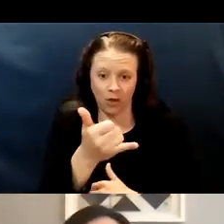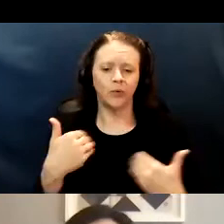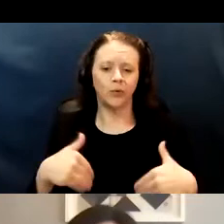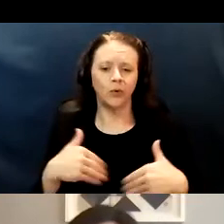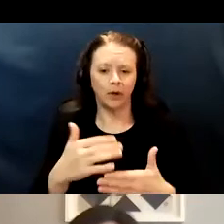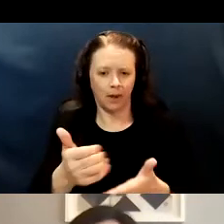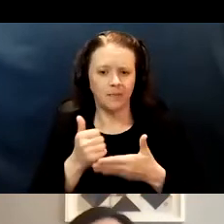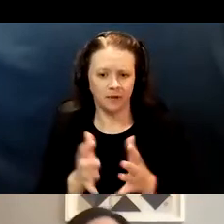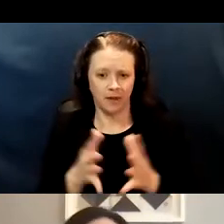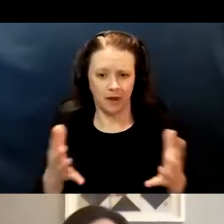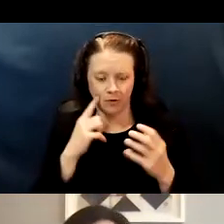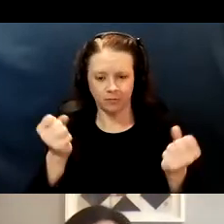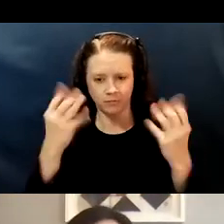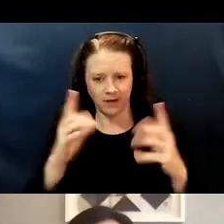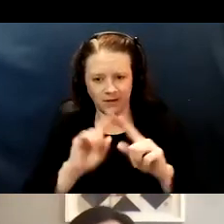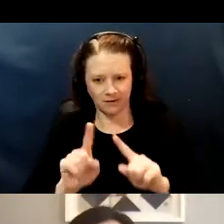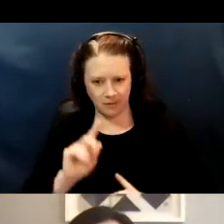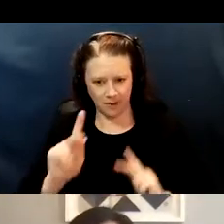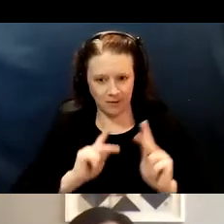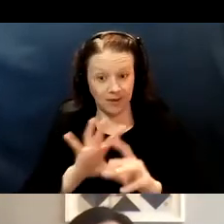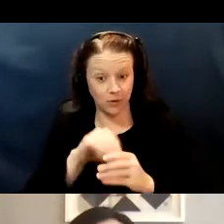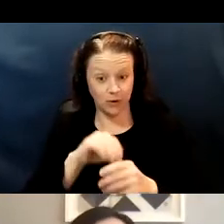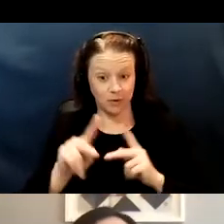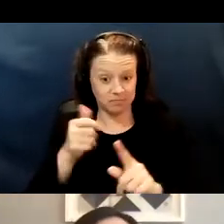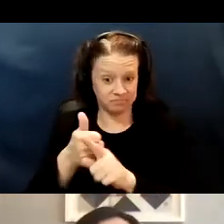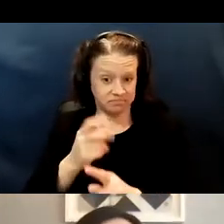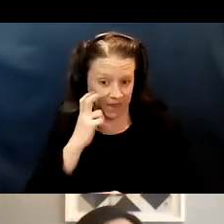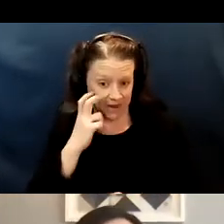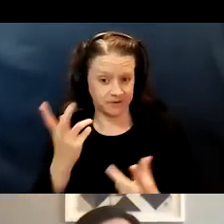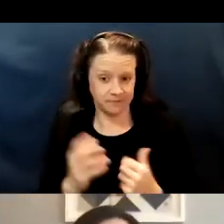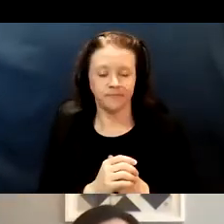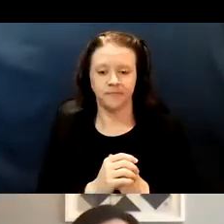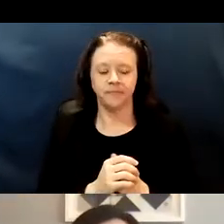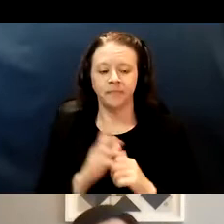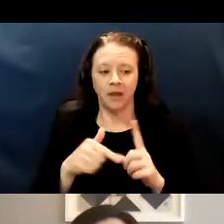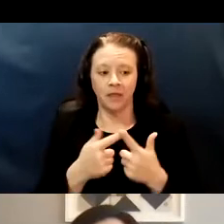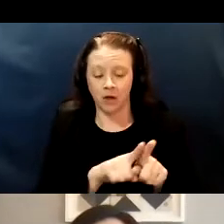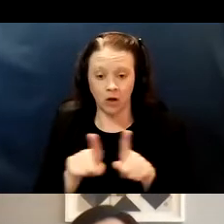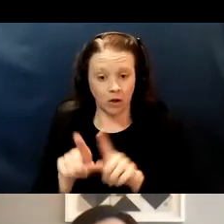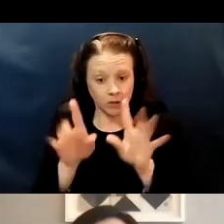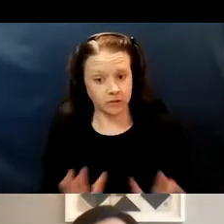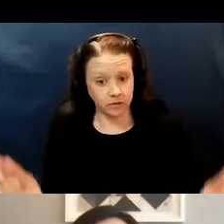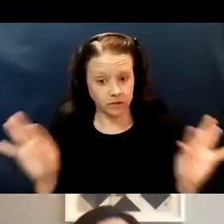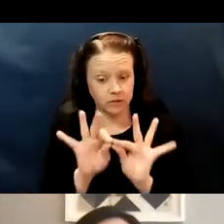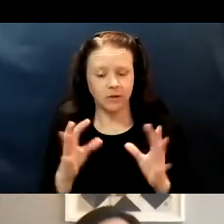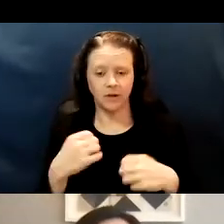for lots of different people, including people who are blind. And then you also want to make sure that you are allowing a